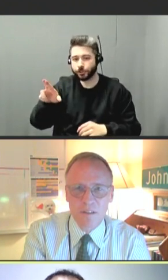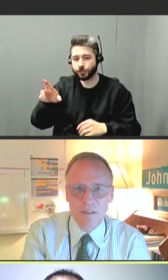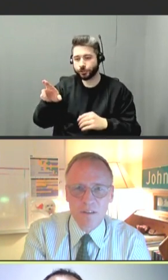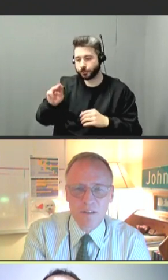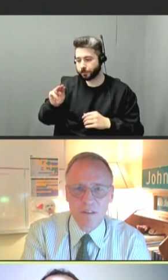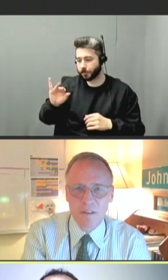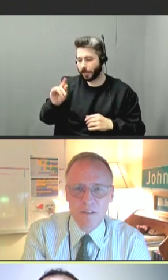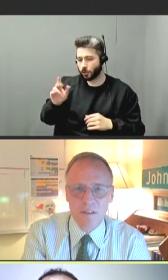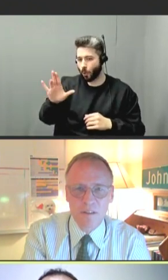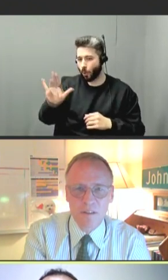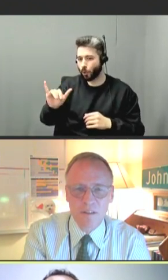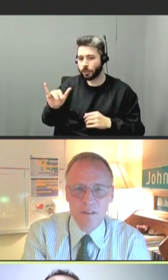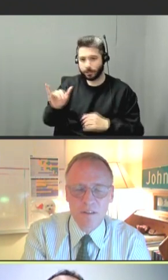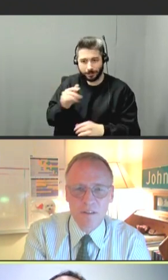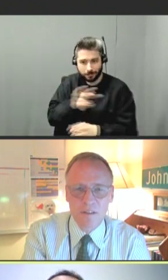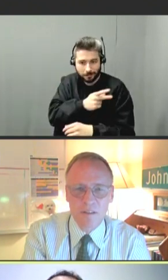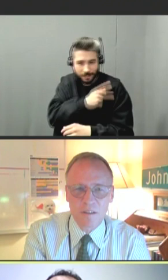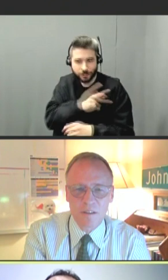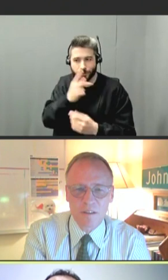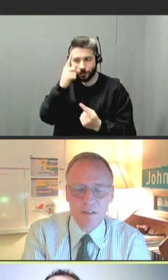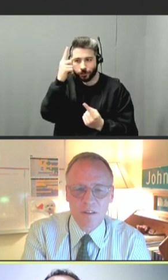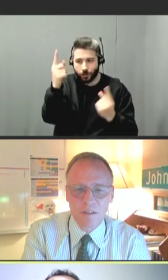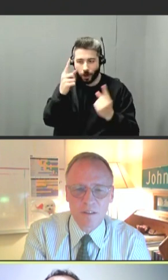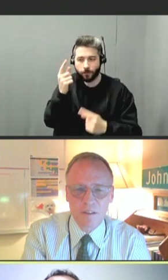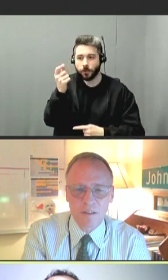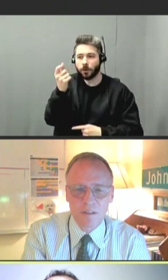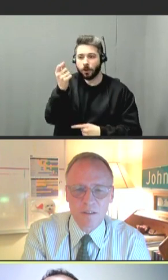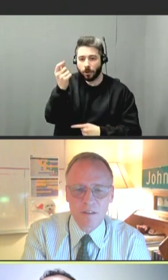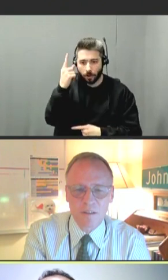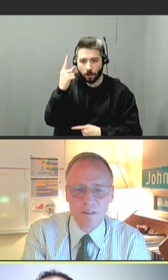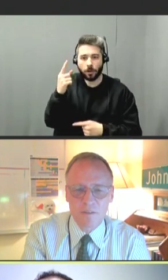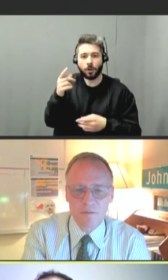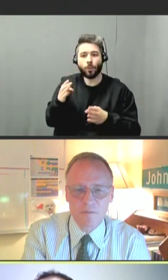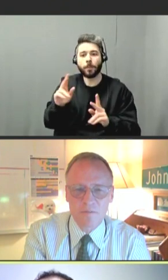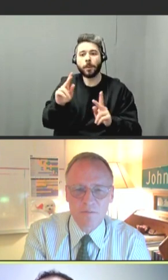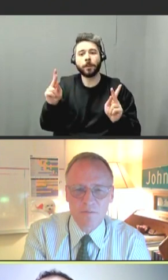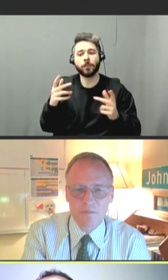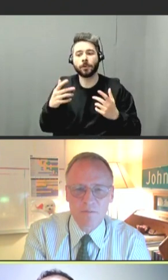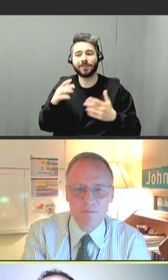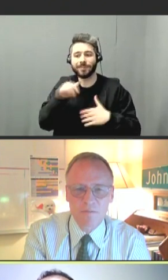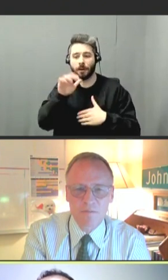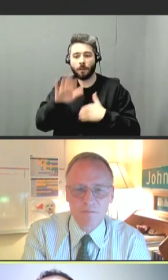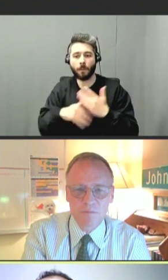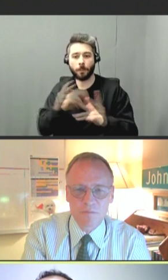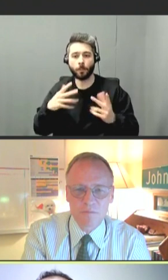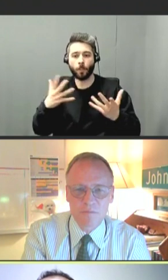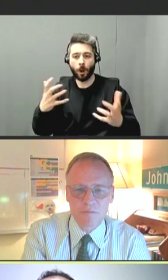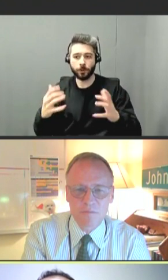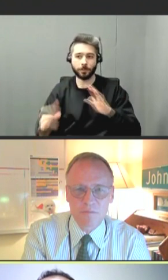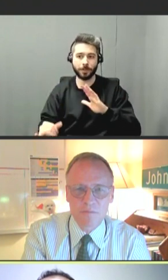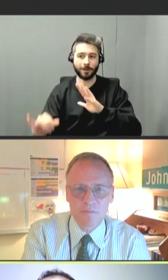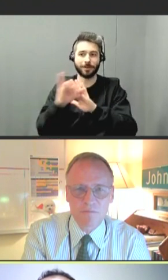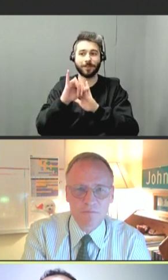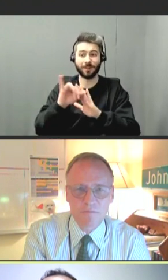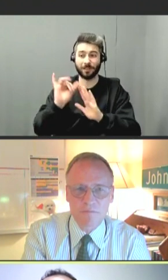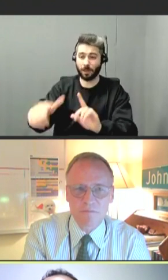thoughtful, comprehensive way, while also recognizing that not everyone wants to be identified is a real -- is a challenge in figuring out, well, how many people